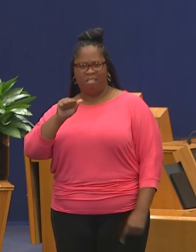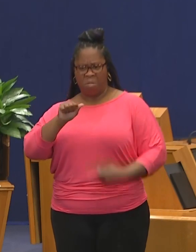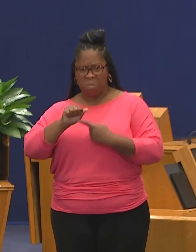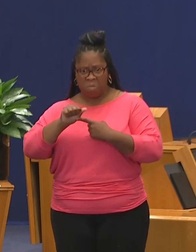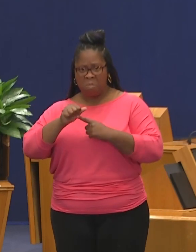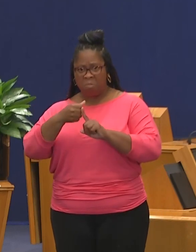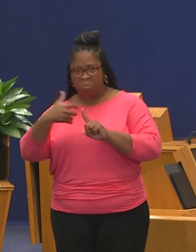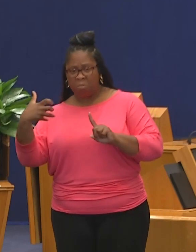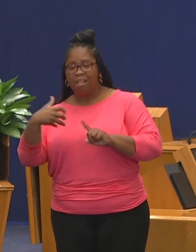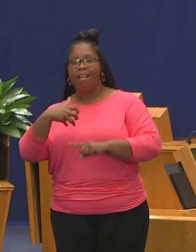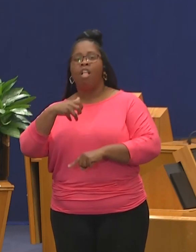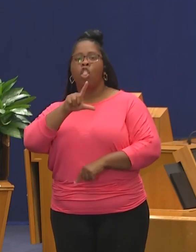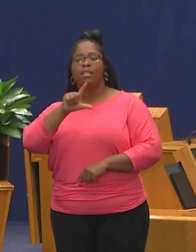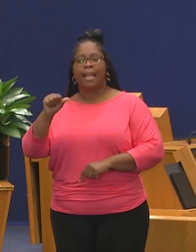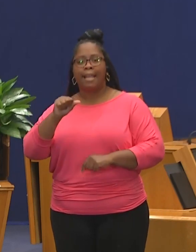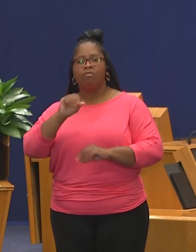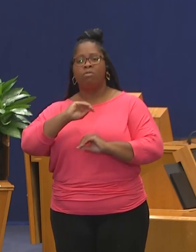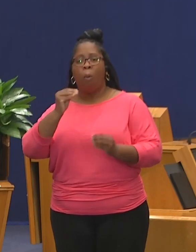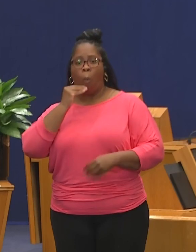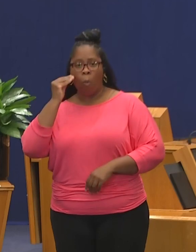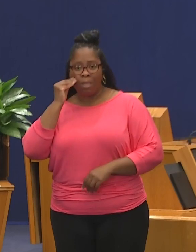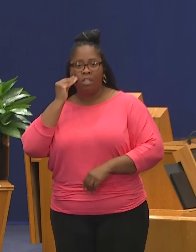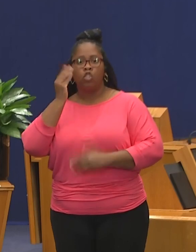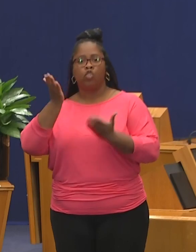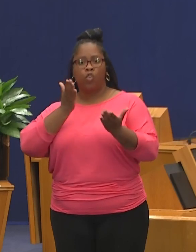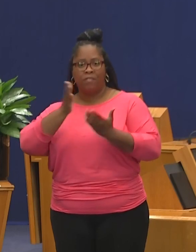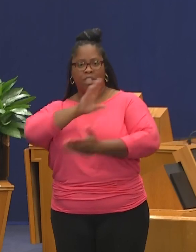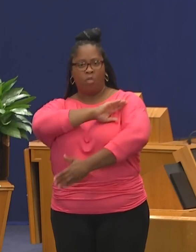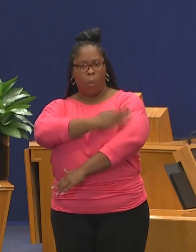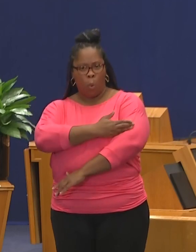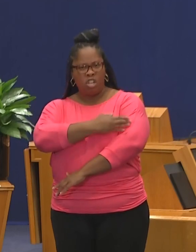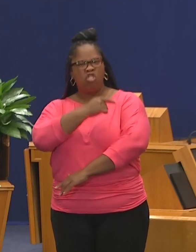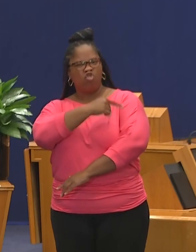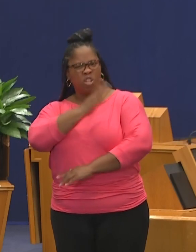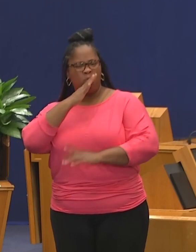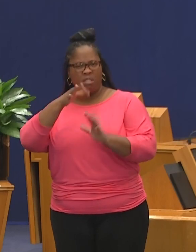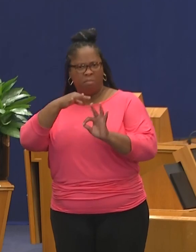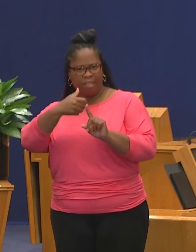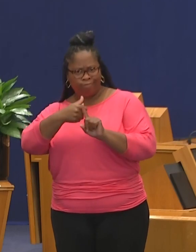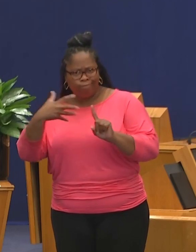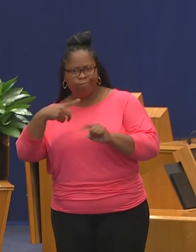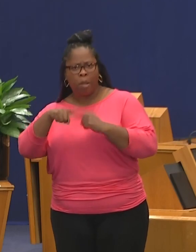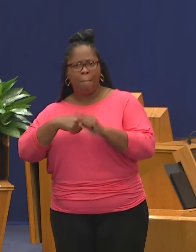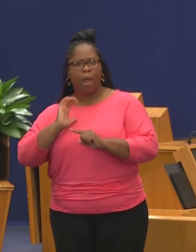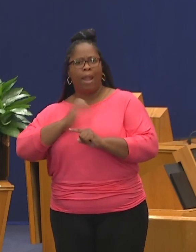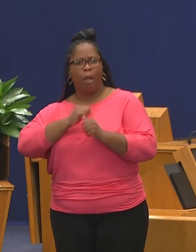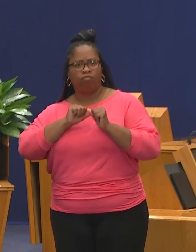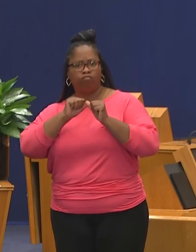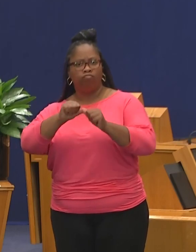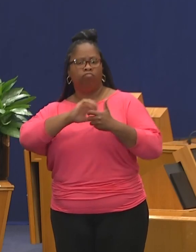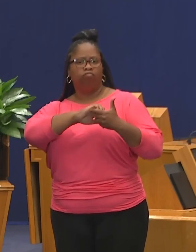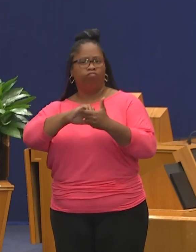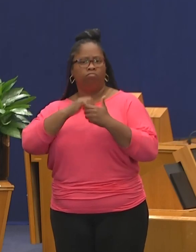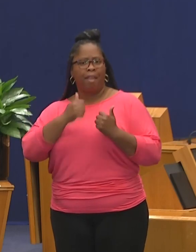MARCHSTON, LAHSA, THE LOS ANGELES HOMELESS SERVICES AUTHORITY, AND SHE WILL SHARE DETAILS OF OUR ONGOING